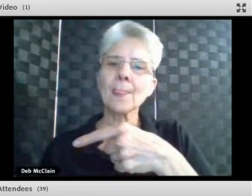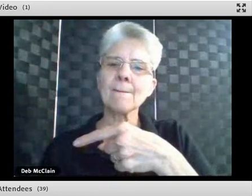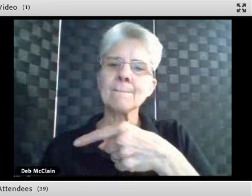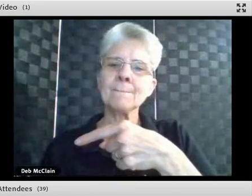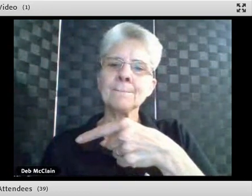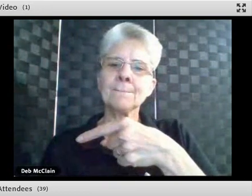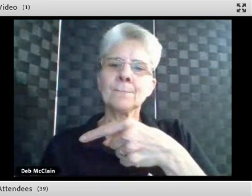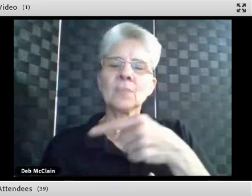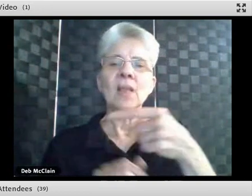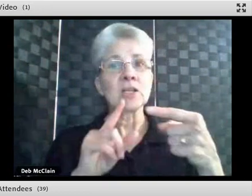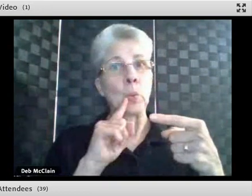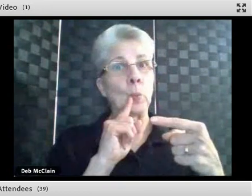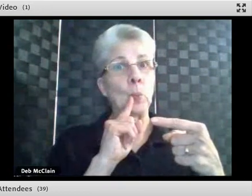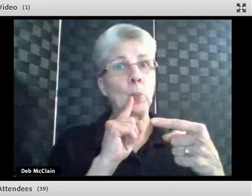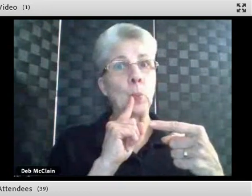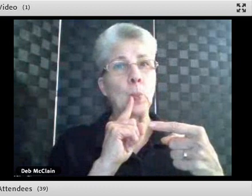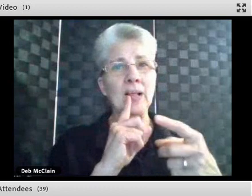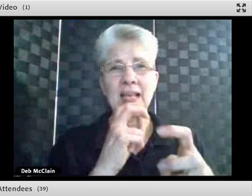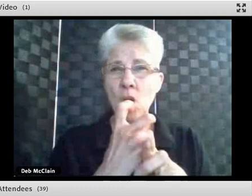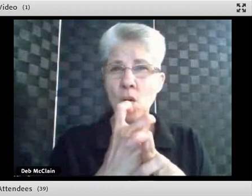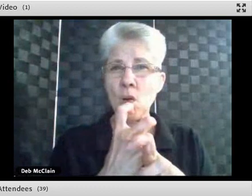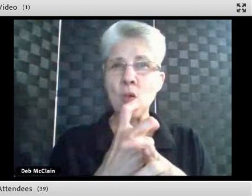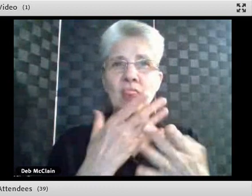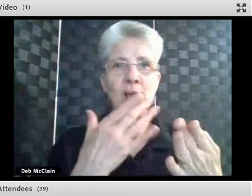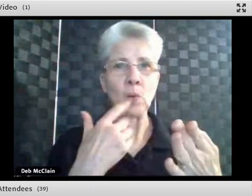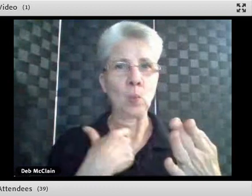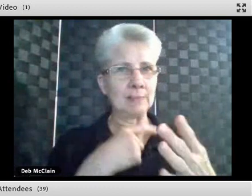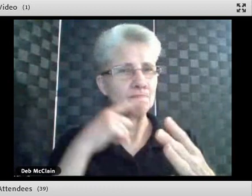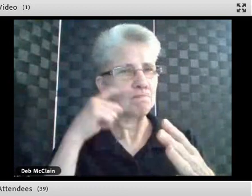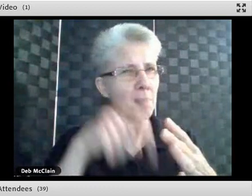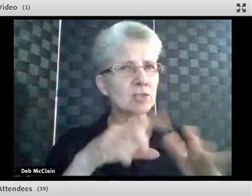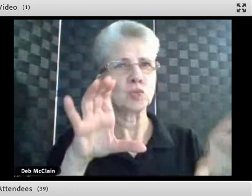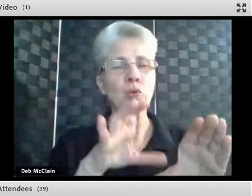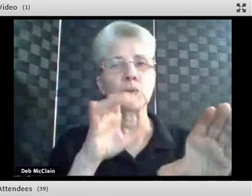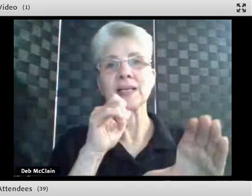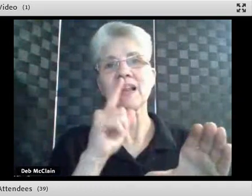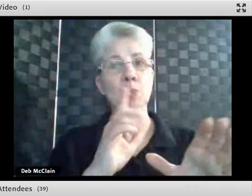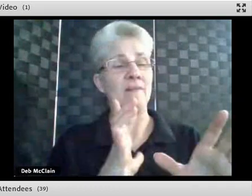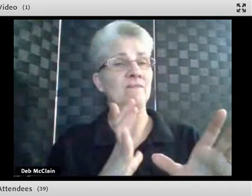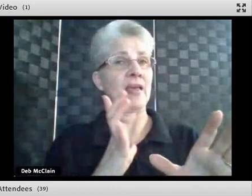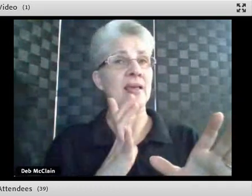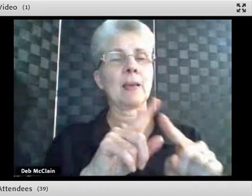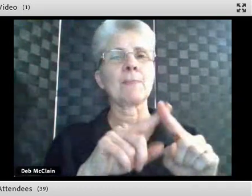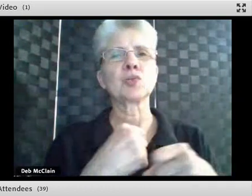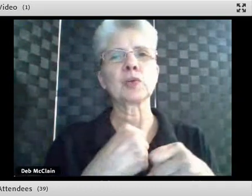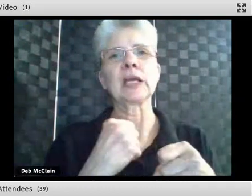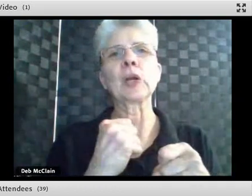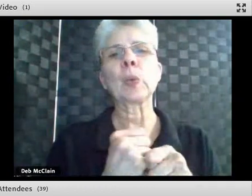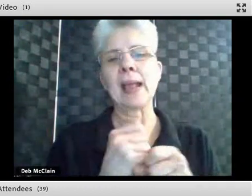And this is a really concrete thing that you could do. It does not have to be fancy, but you can create an inventory